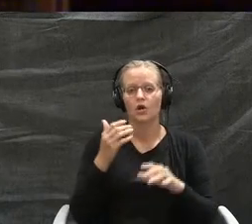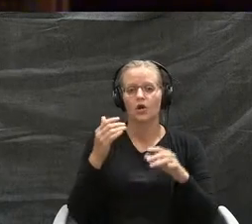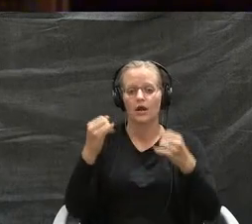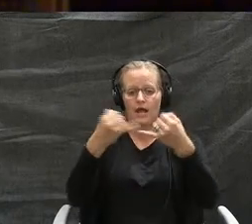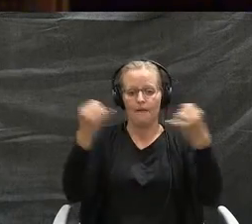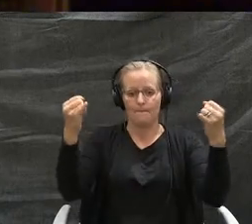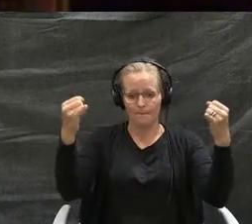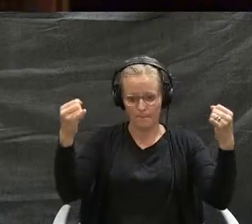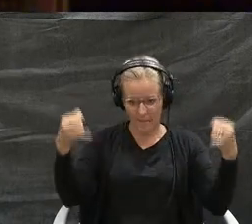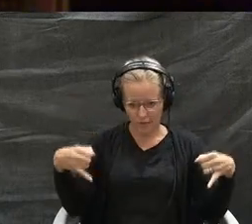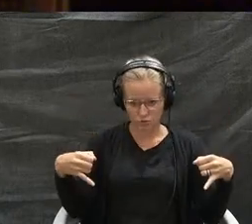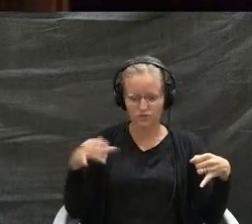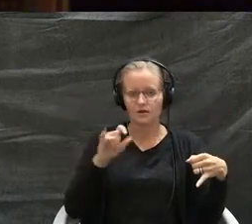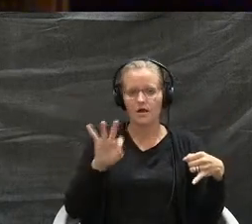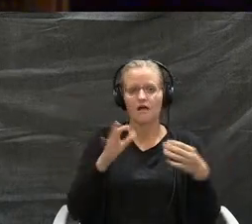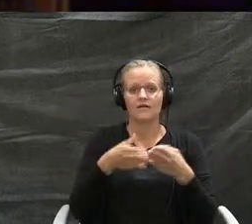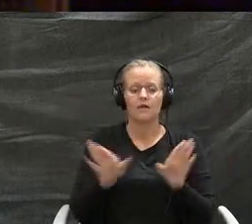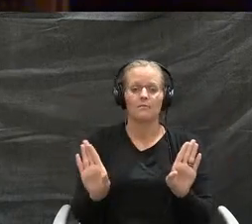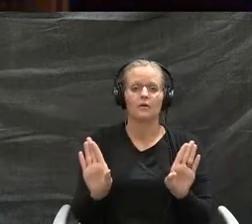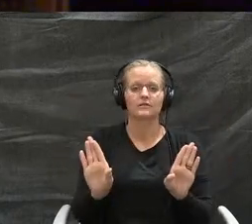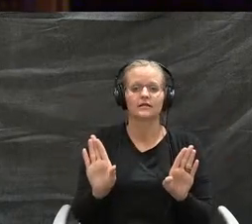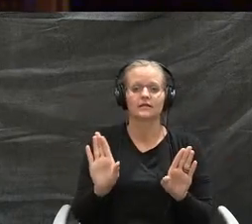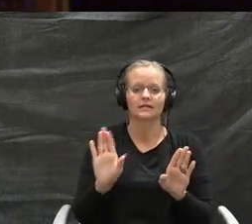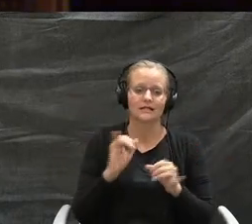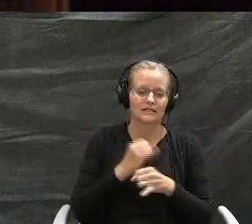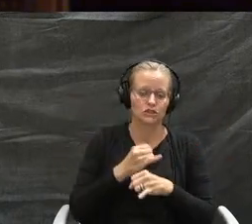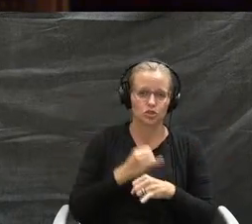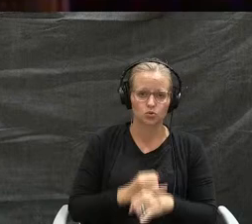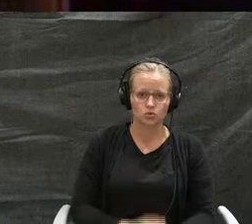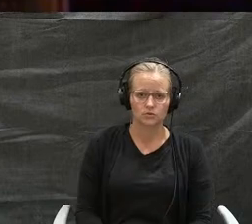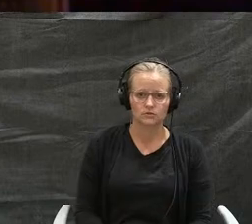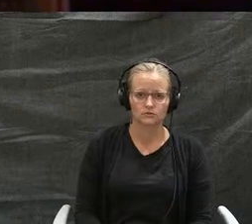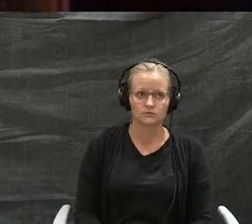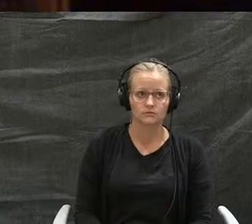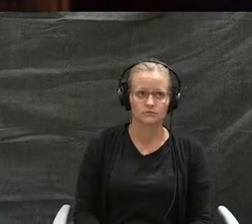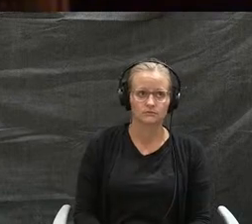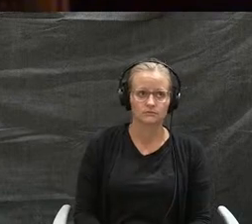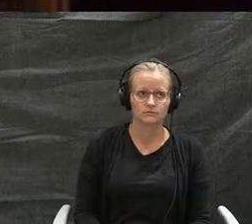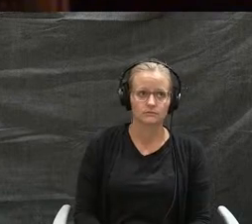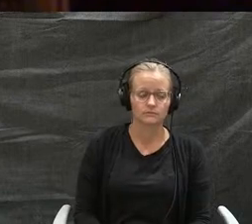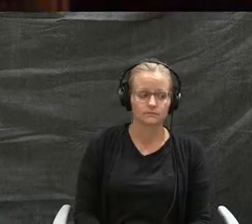institution. Does